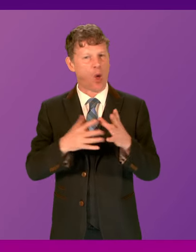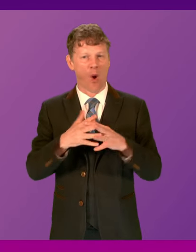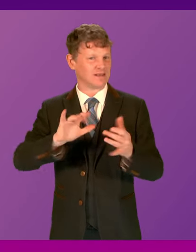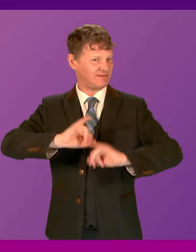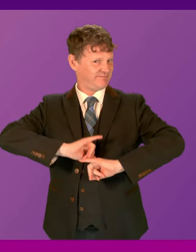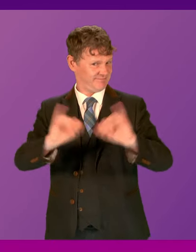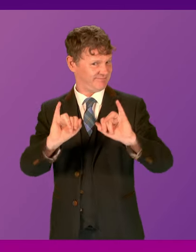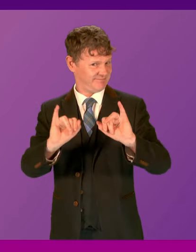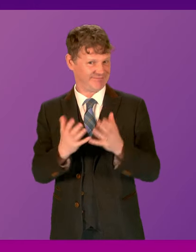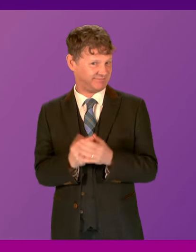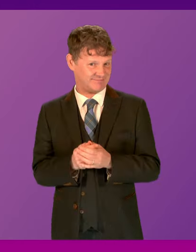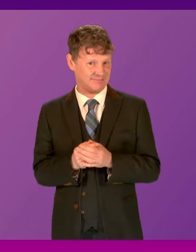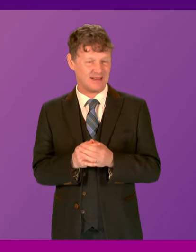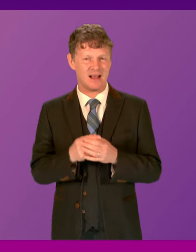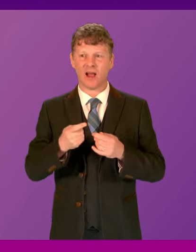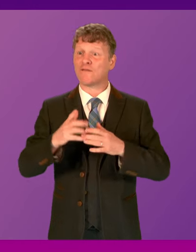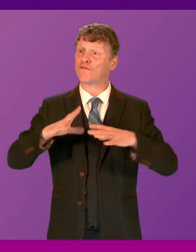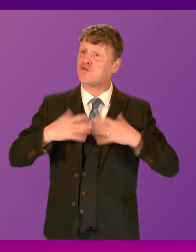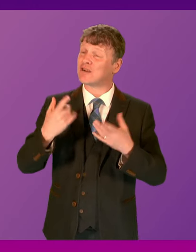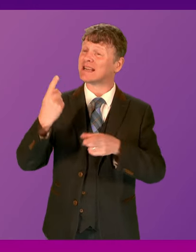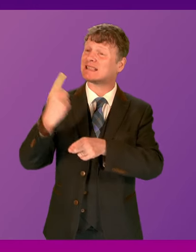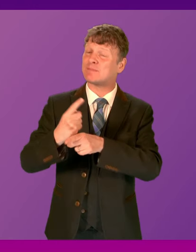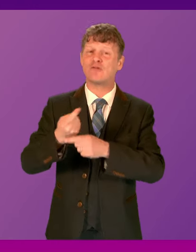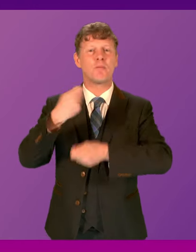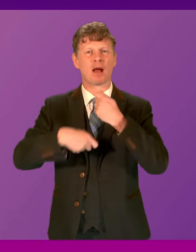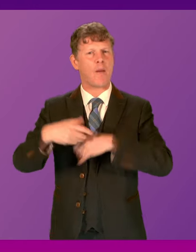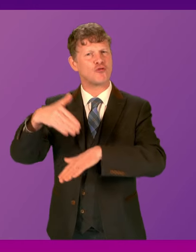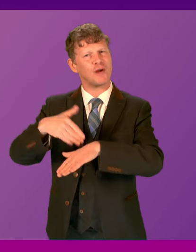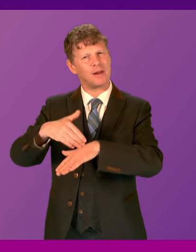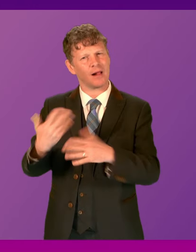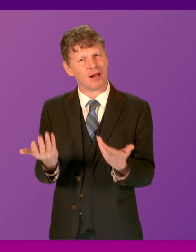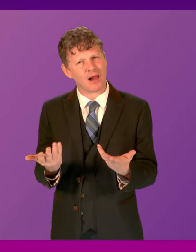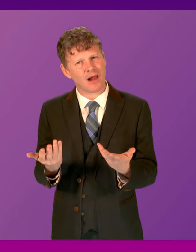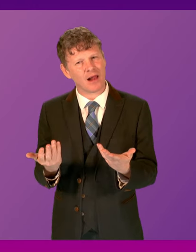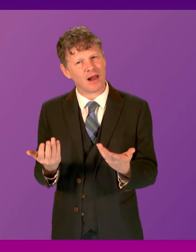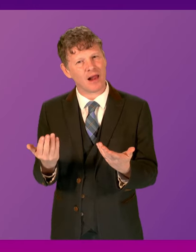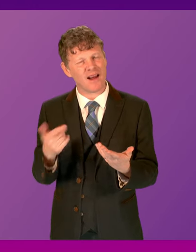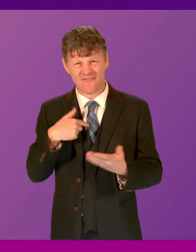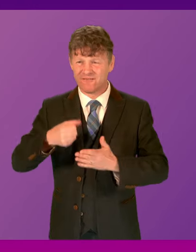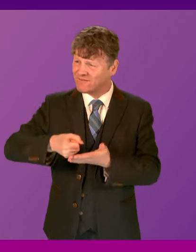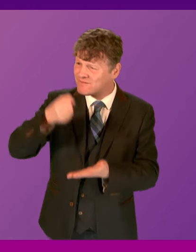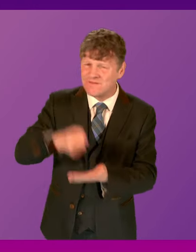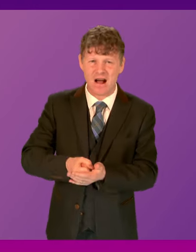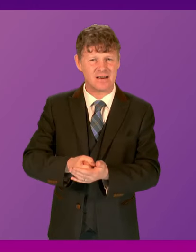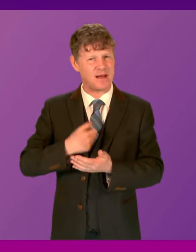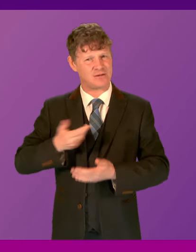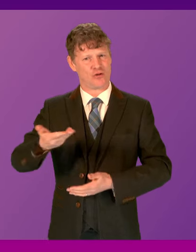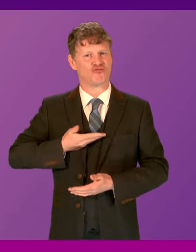criminalises free speech and it puts at risk a fundamental right. It is overreach by the SNP